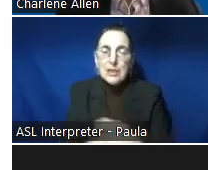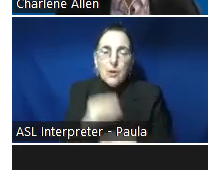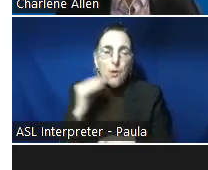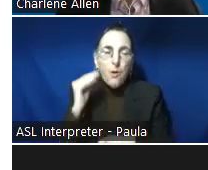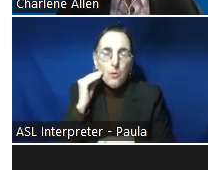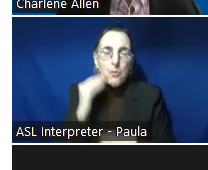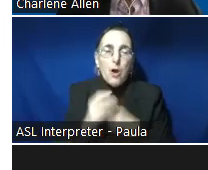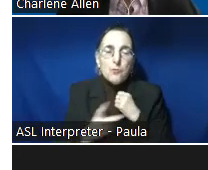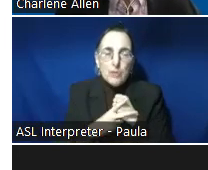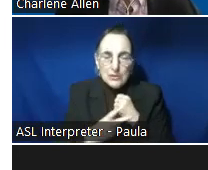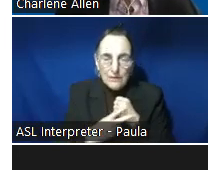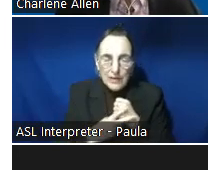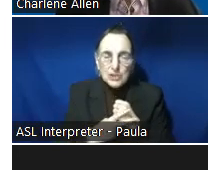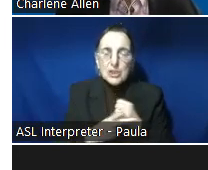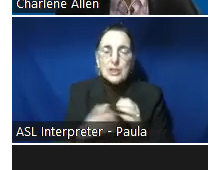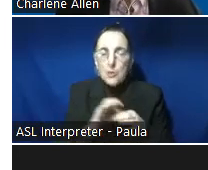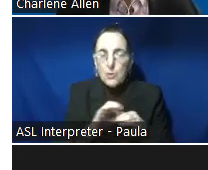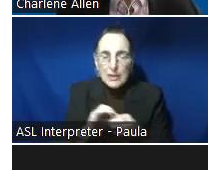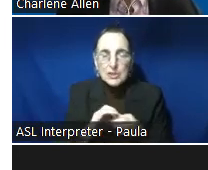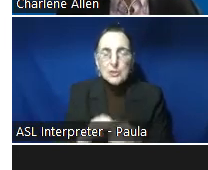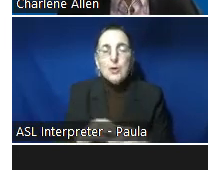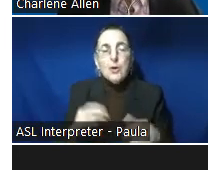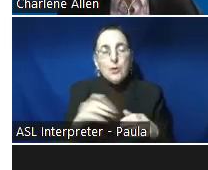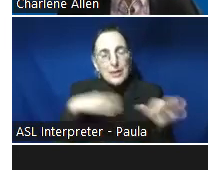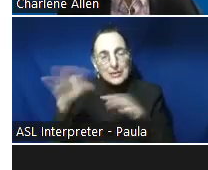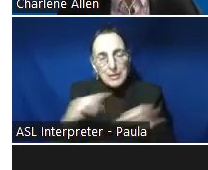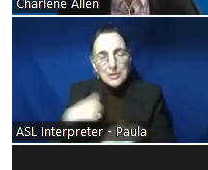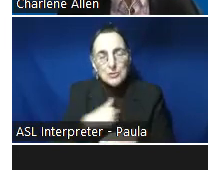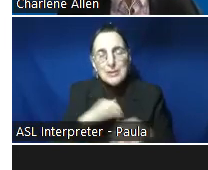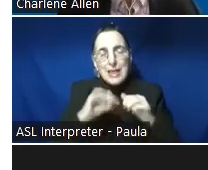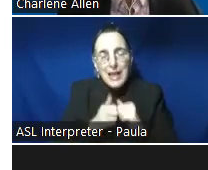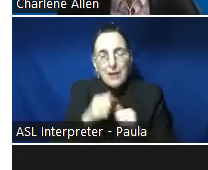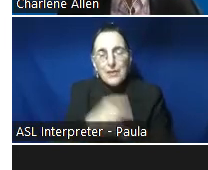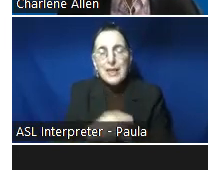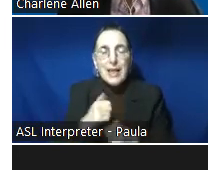look at how they have built and sustained their partnerships and activities. We are